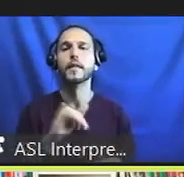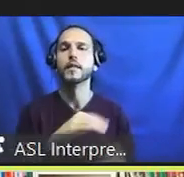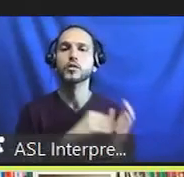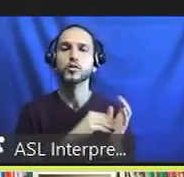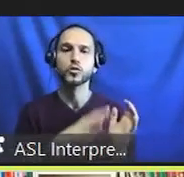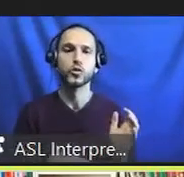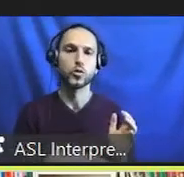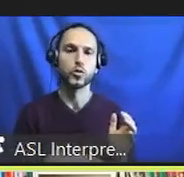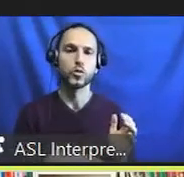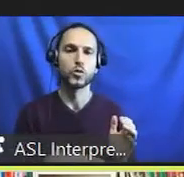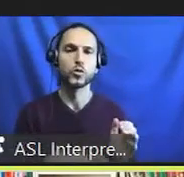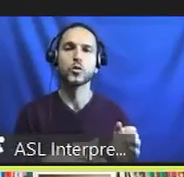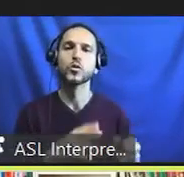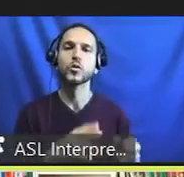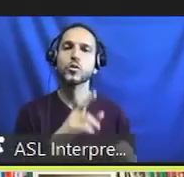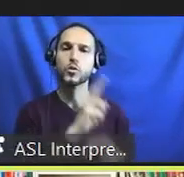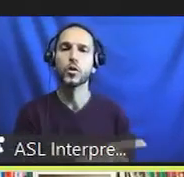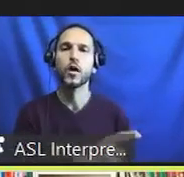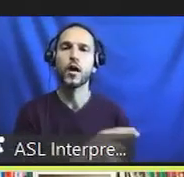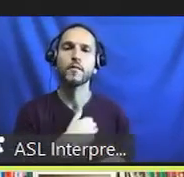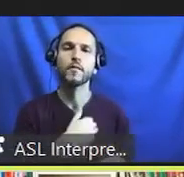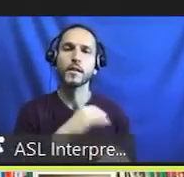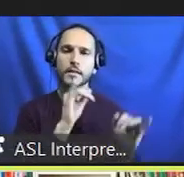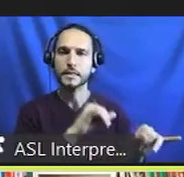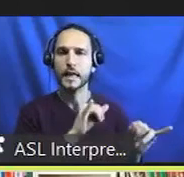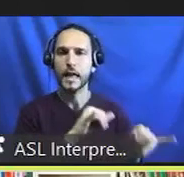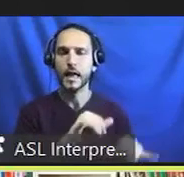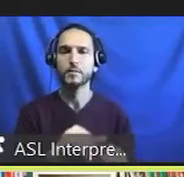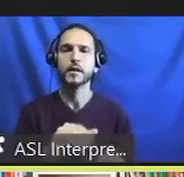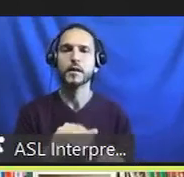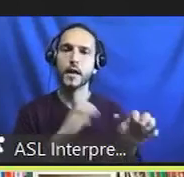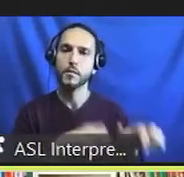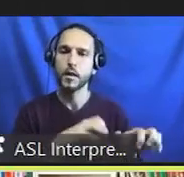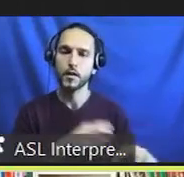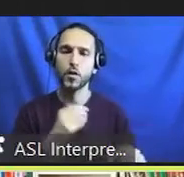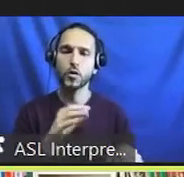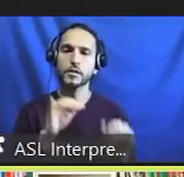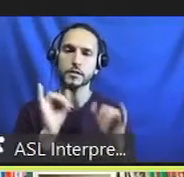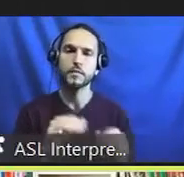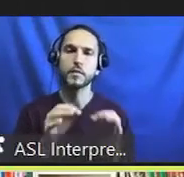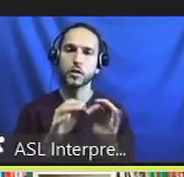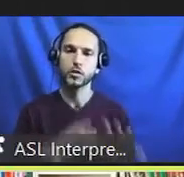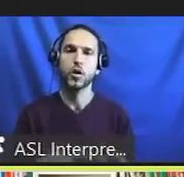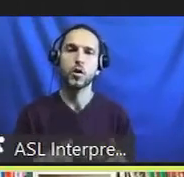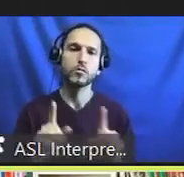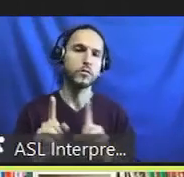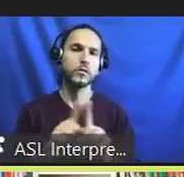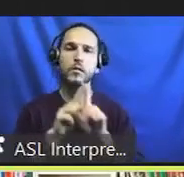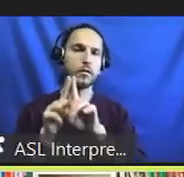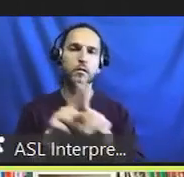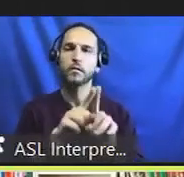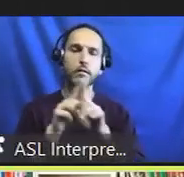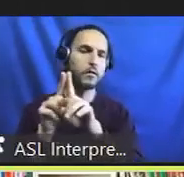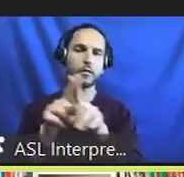used to having the same captionist or the same interpreter with them, all the time, for a long period of time.